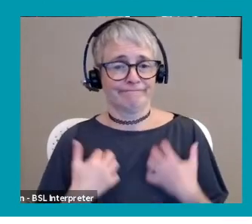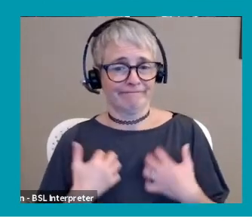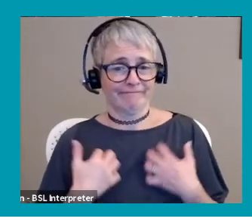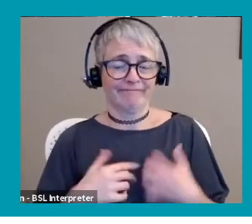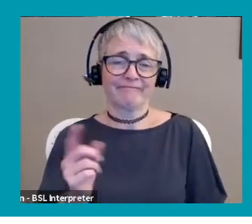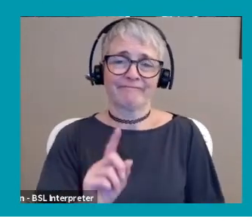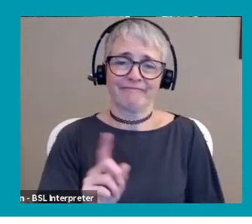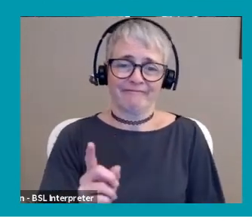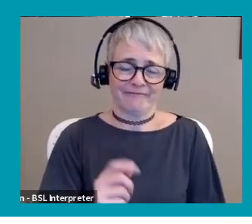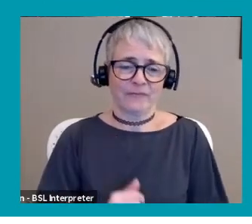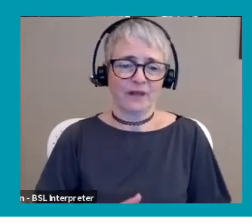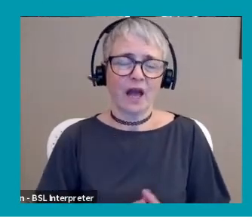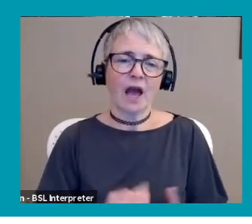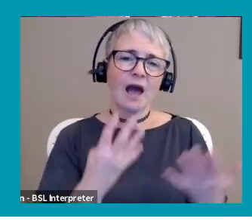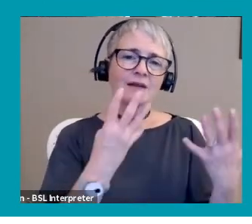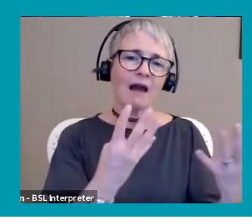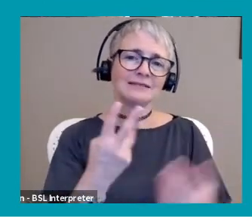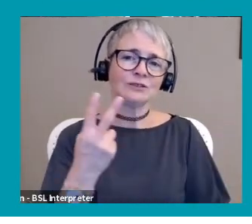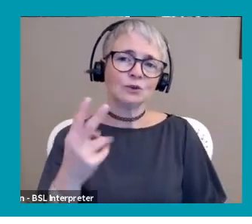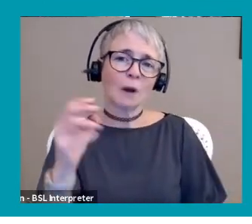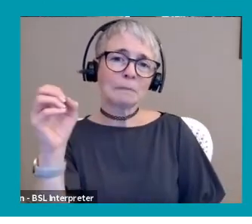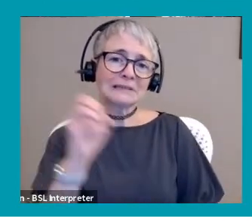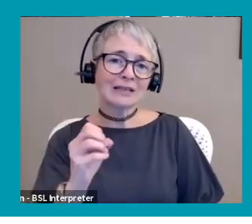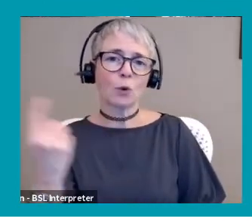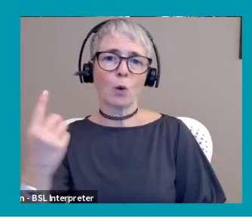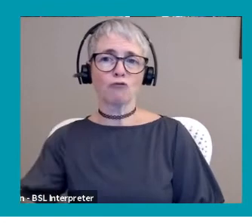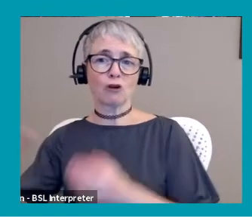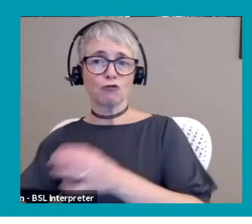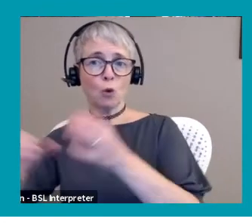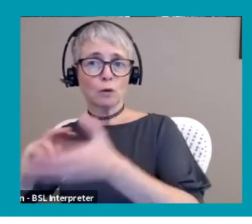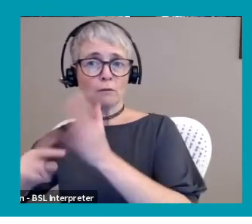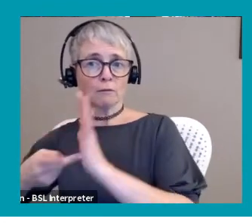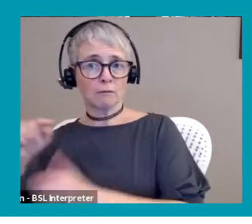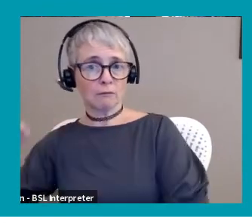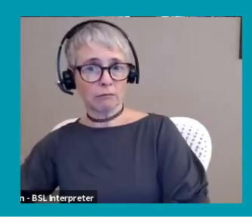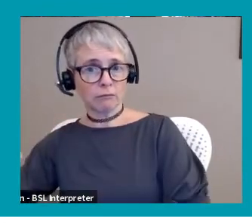92% of recruiters use social media to find you. They are all over social media.